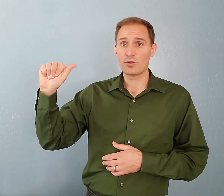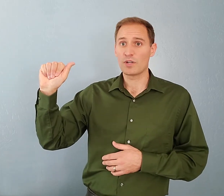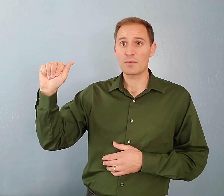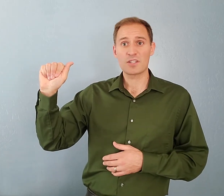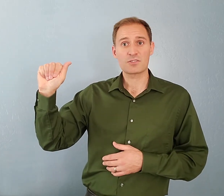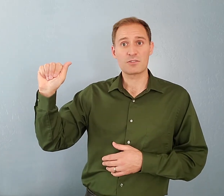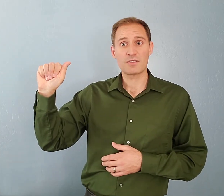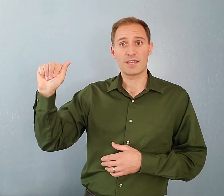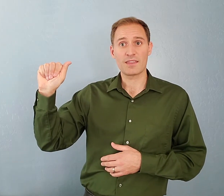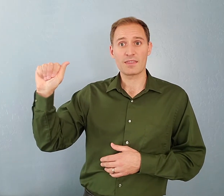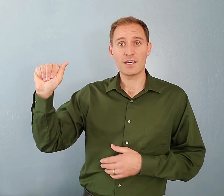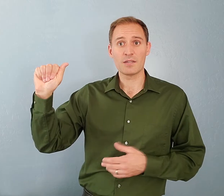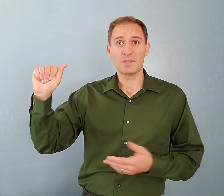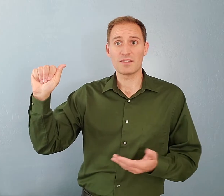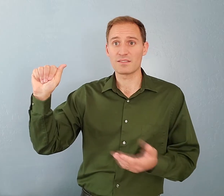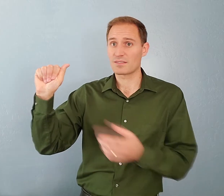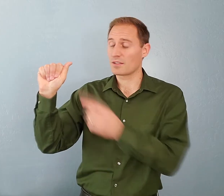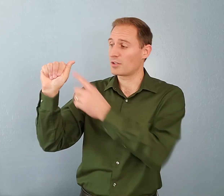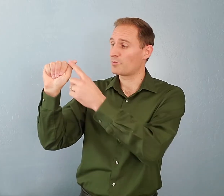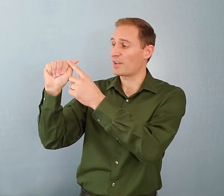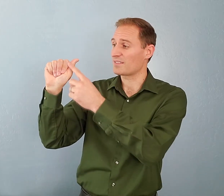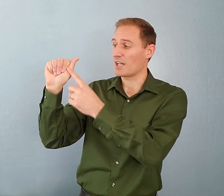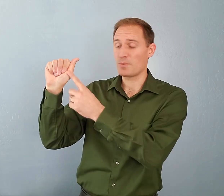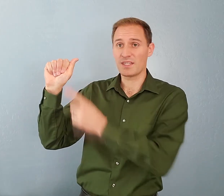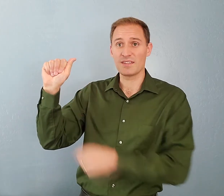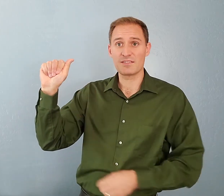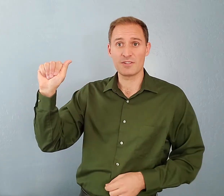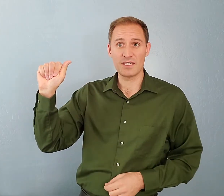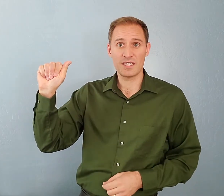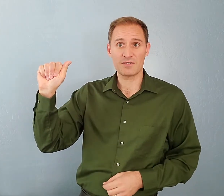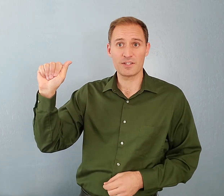want to make sure that the thumb is pressed up against your index finger